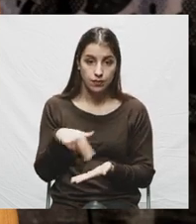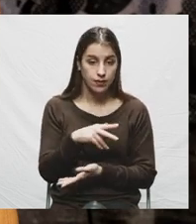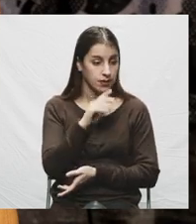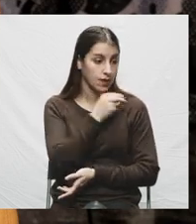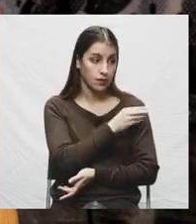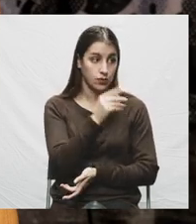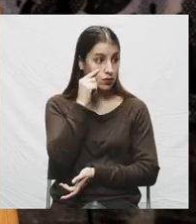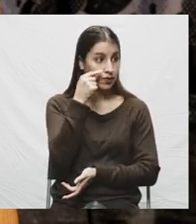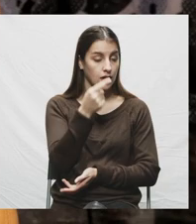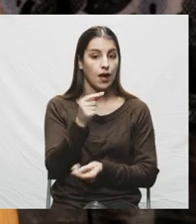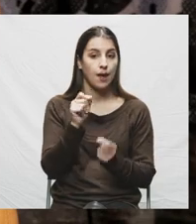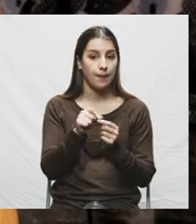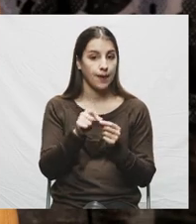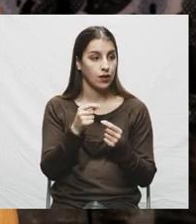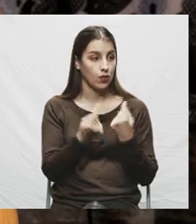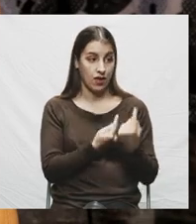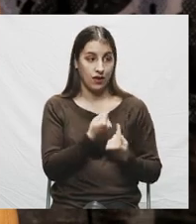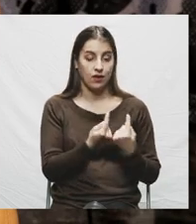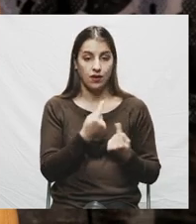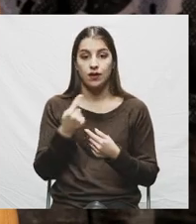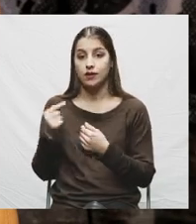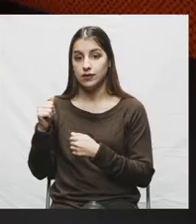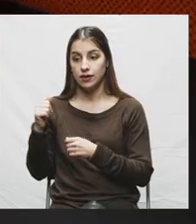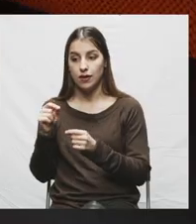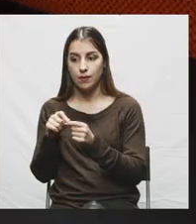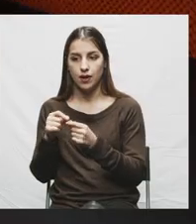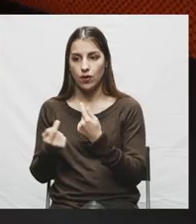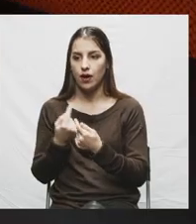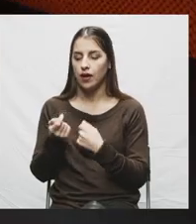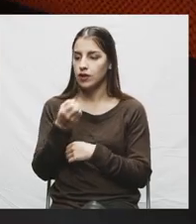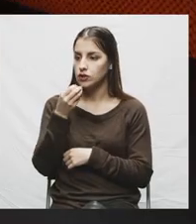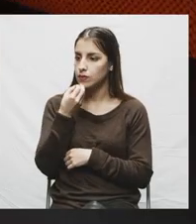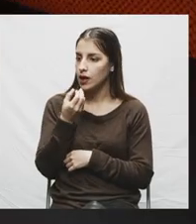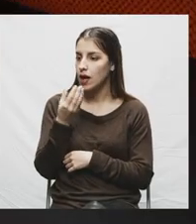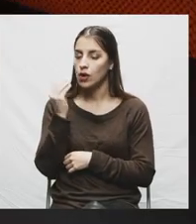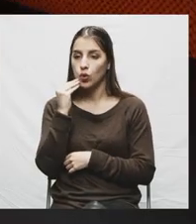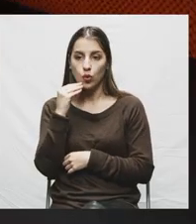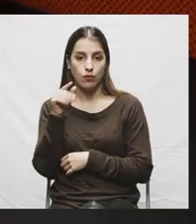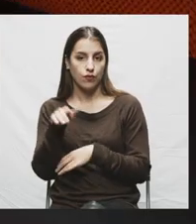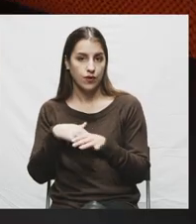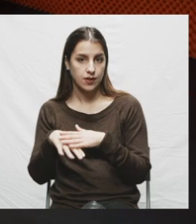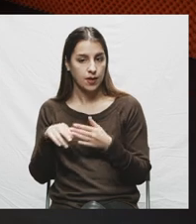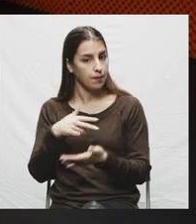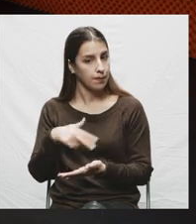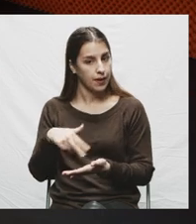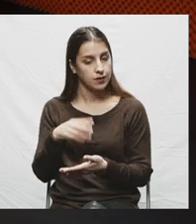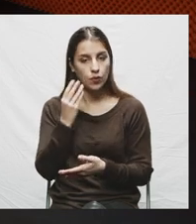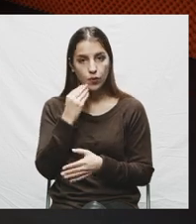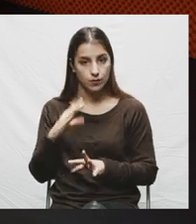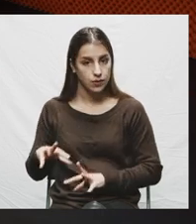It’s very special, right? To be close to someone ... to someone. He was explaining how was that piece built and developed,